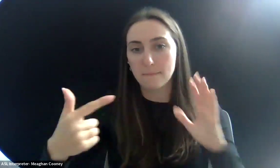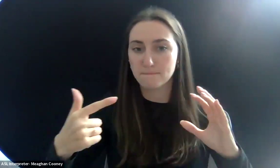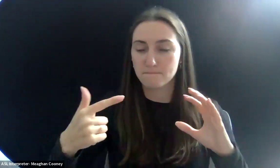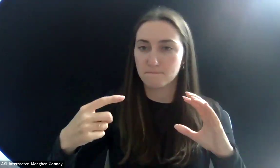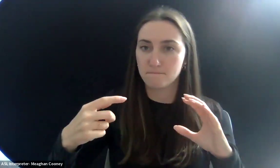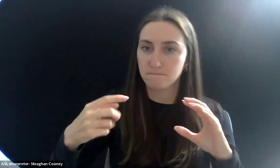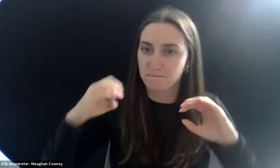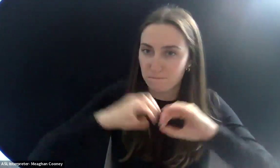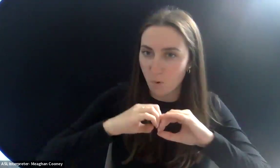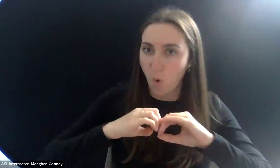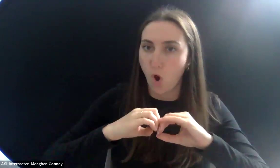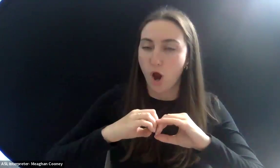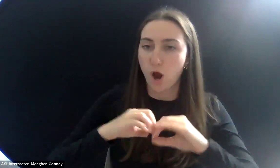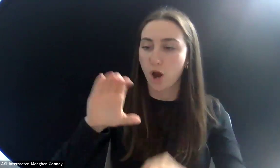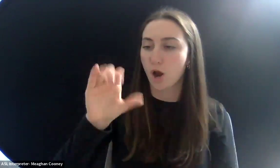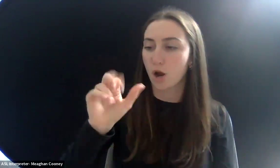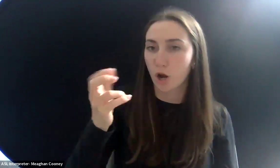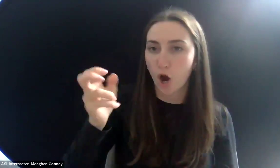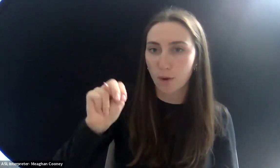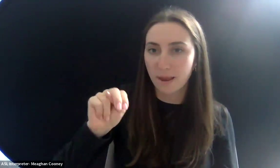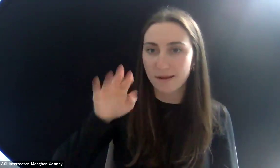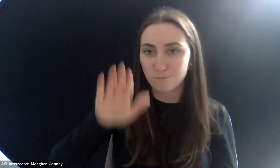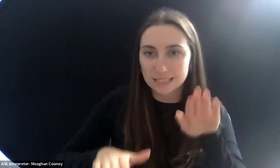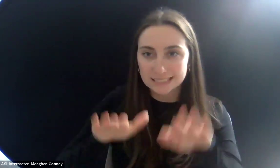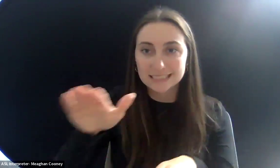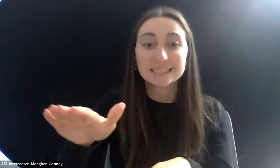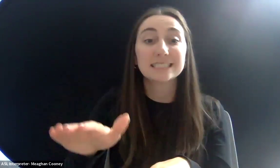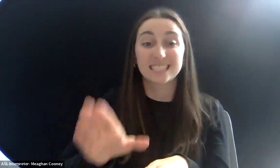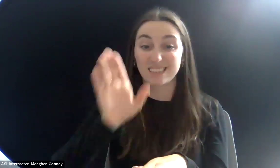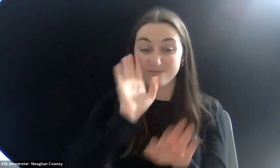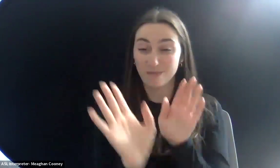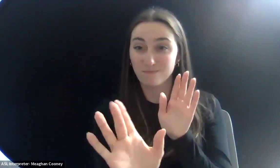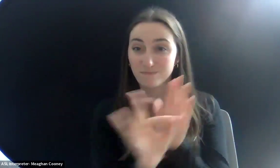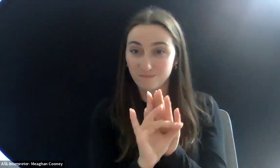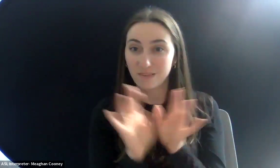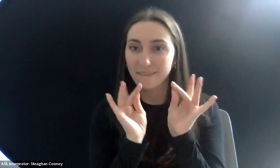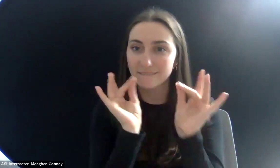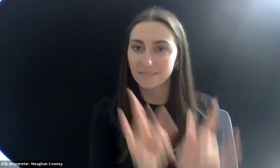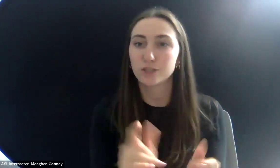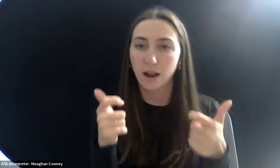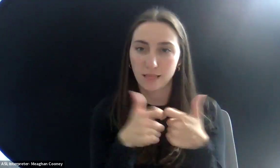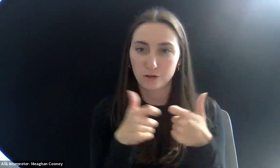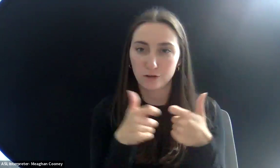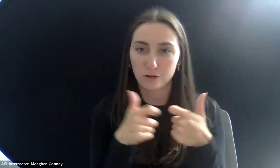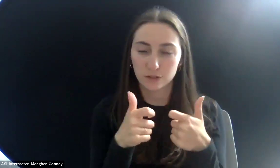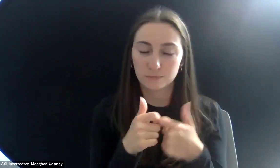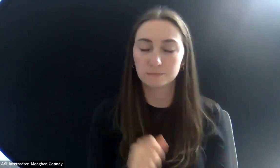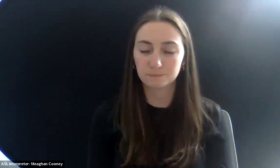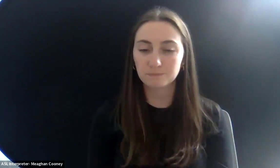building carbon footprint for the choice of of efficient electrification. Do you have the next slide?